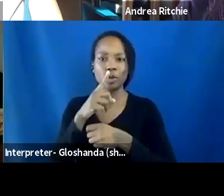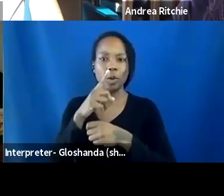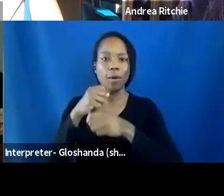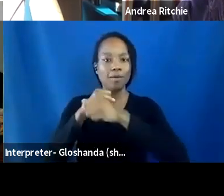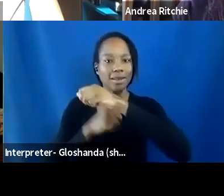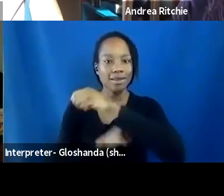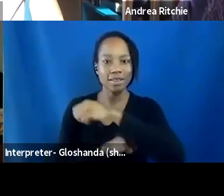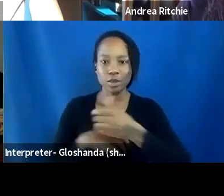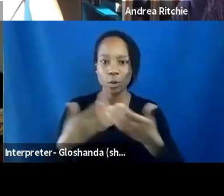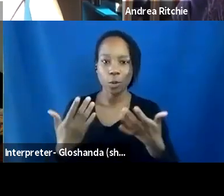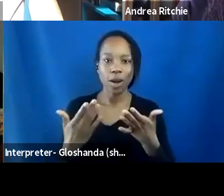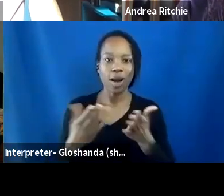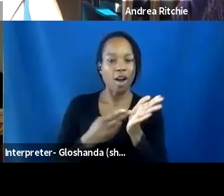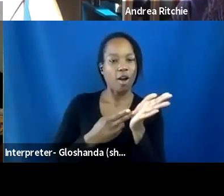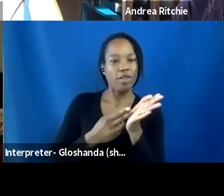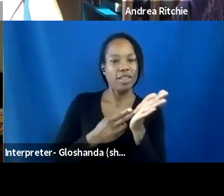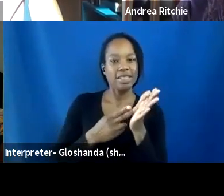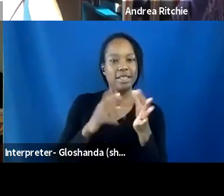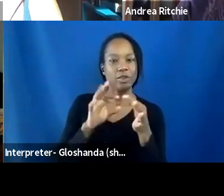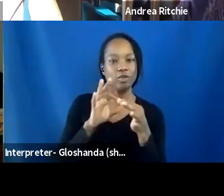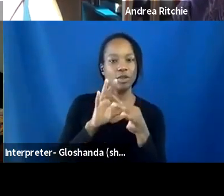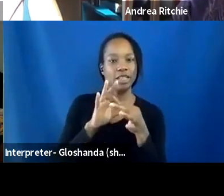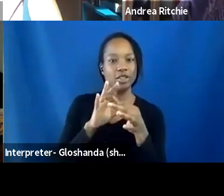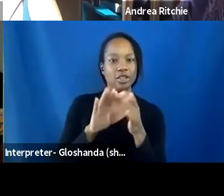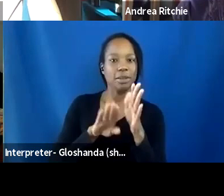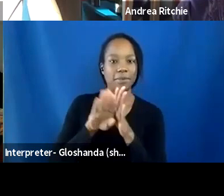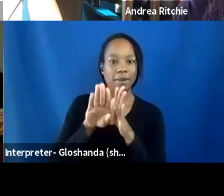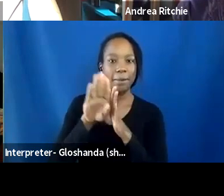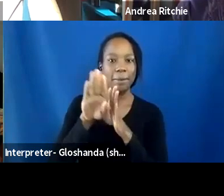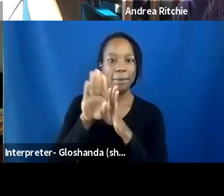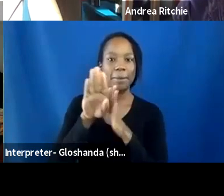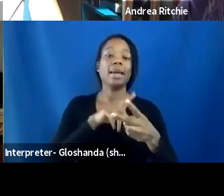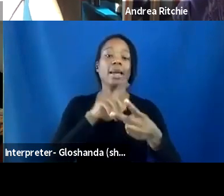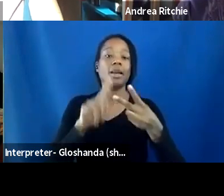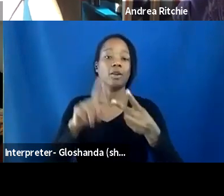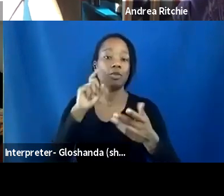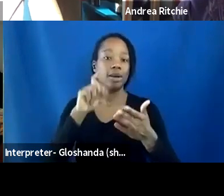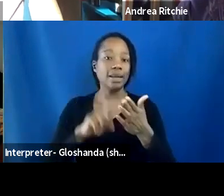And recognizes that accountability and understanding